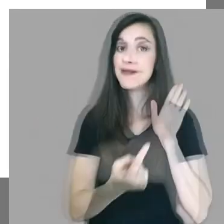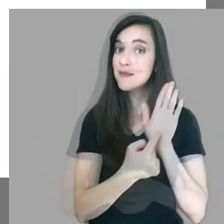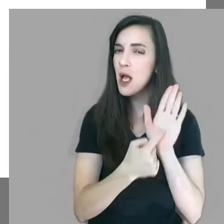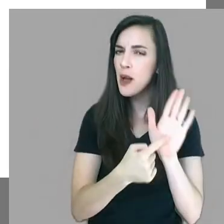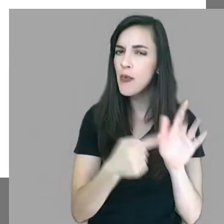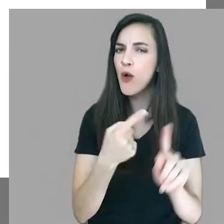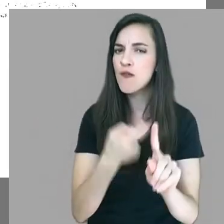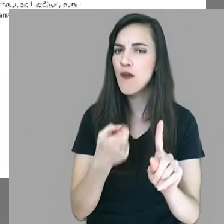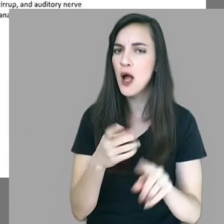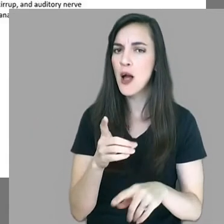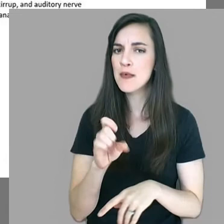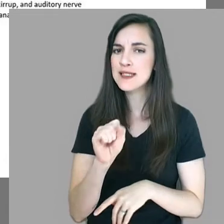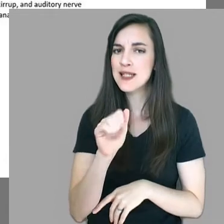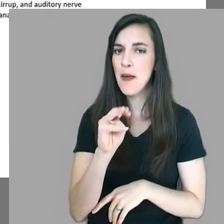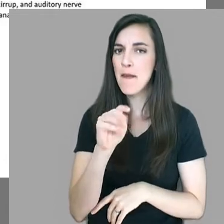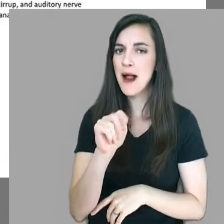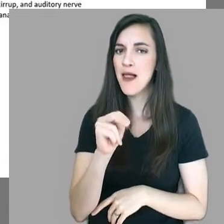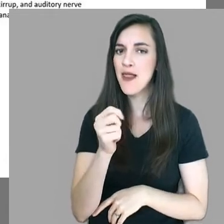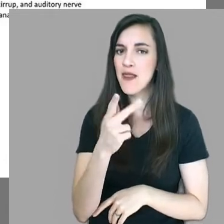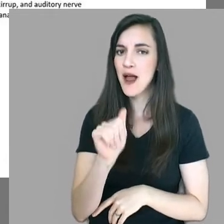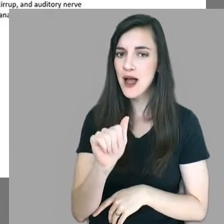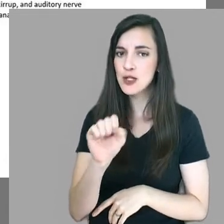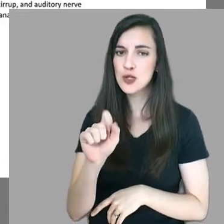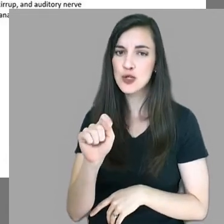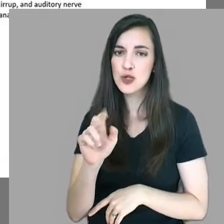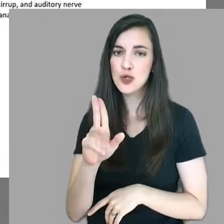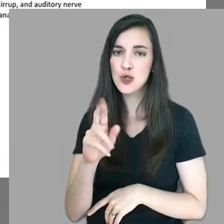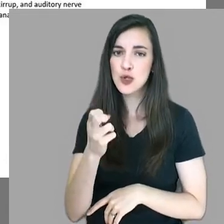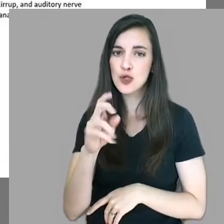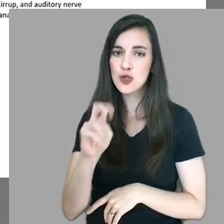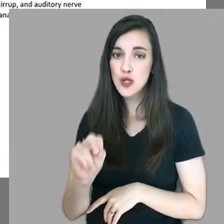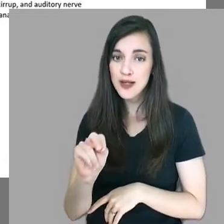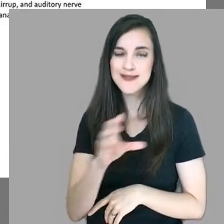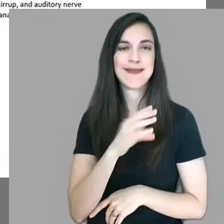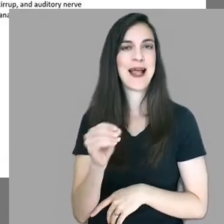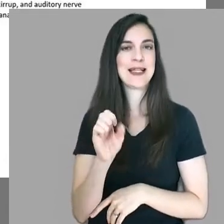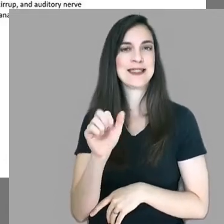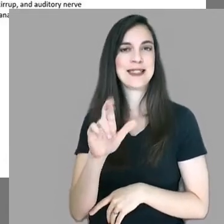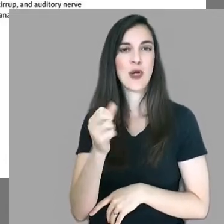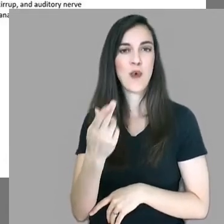Shown is an example from Samantha Sturgeon and Sarah Tinti from Duval County using